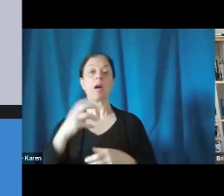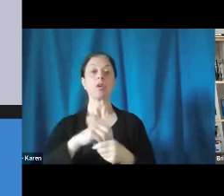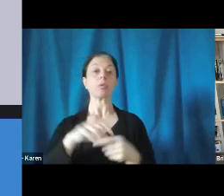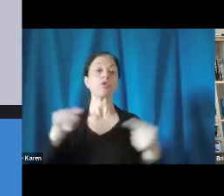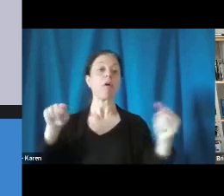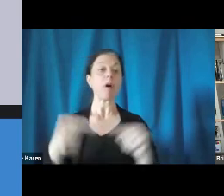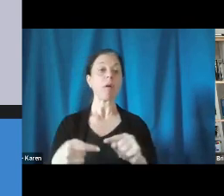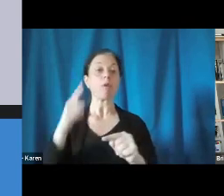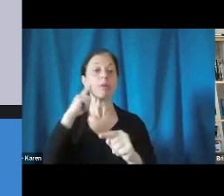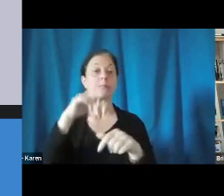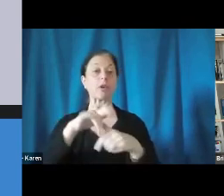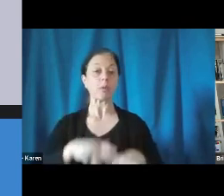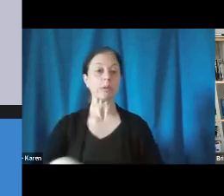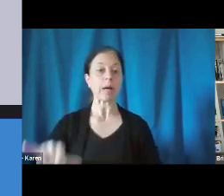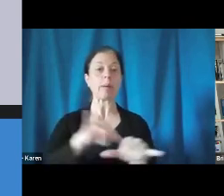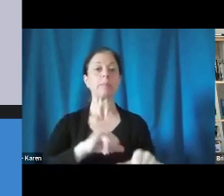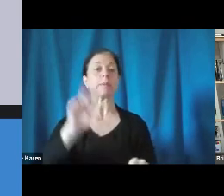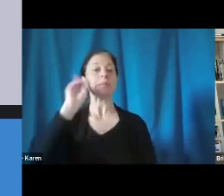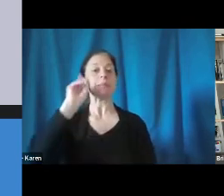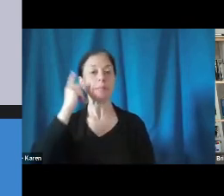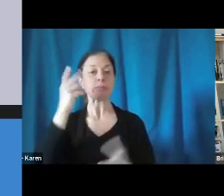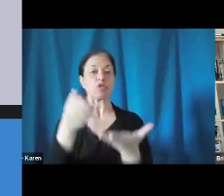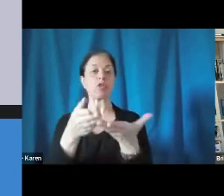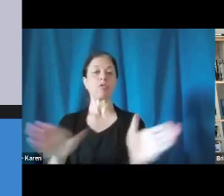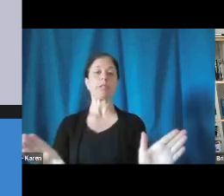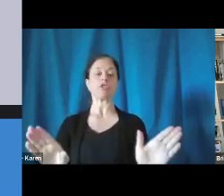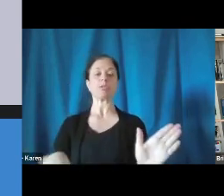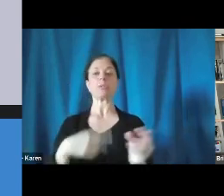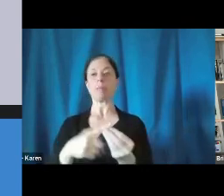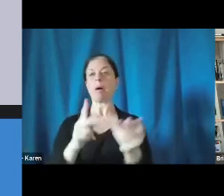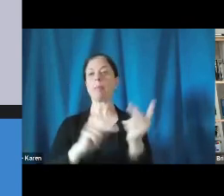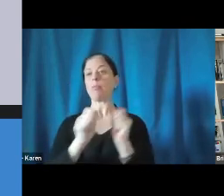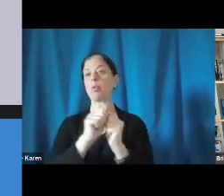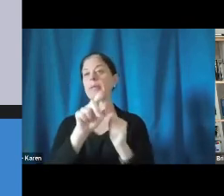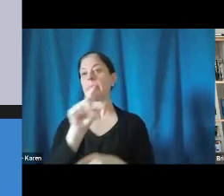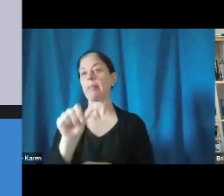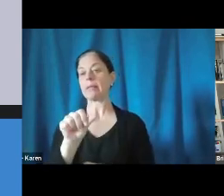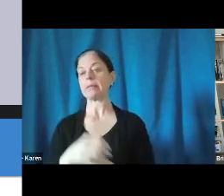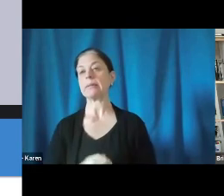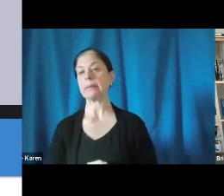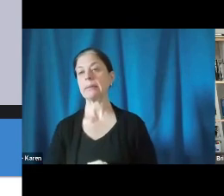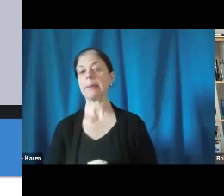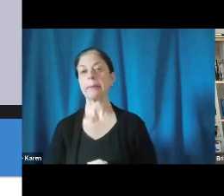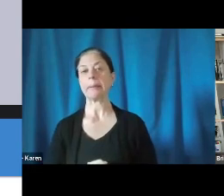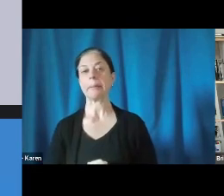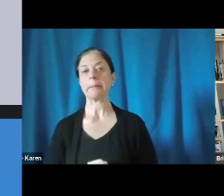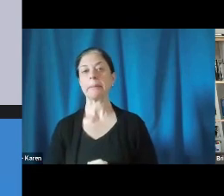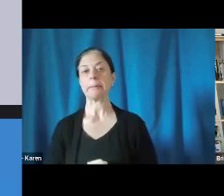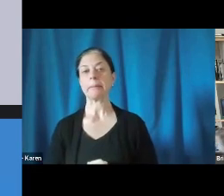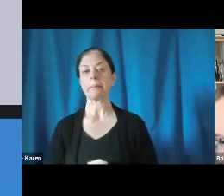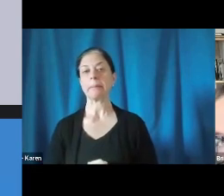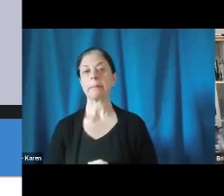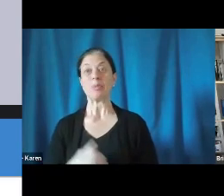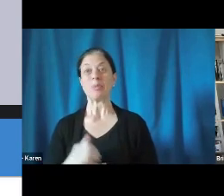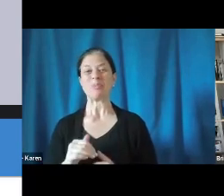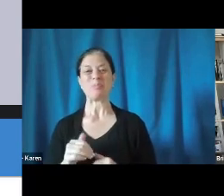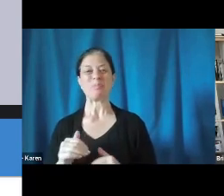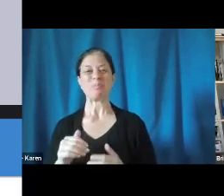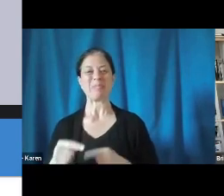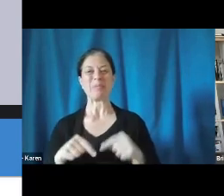classifies entire groups of people as less than, and it includes harmful stereotypes misconceptions and generalizations about people with